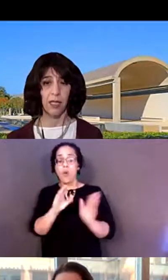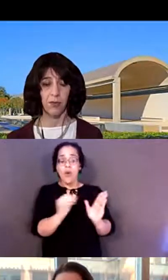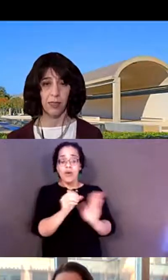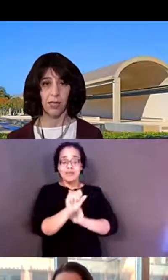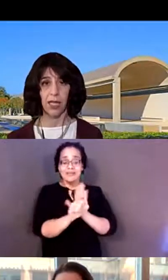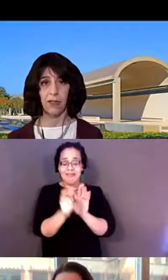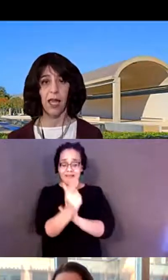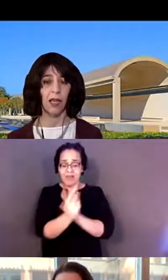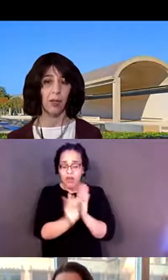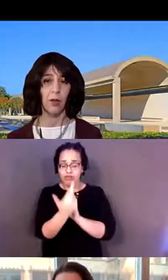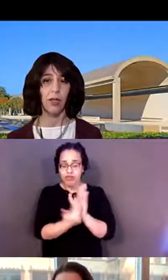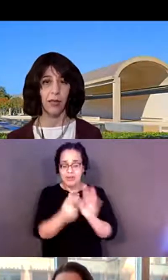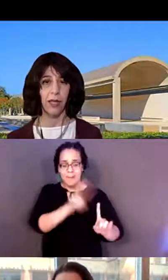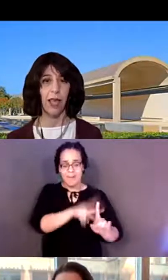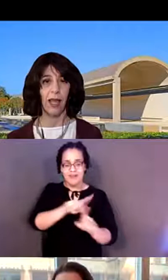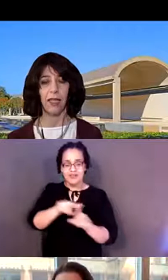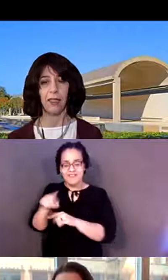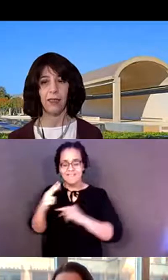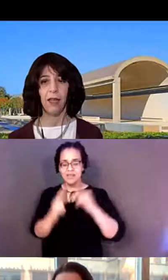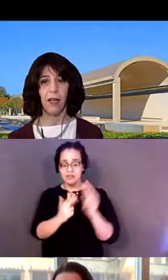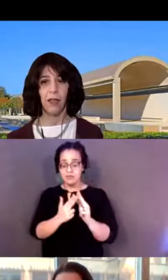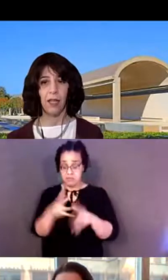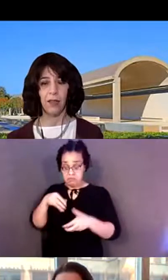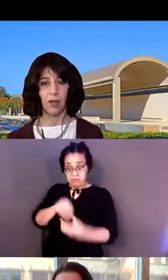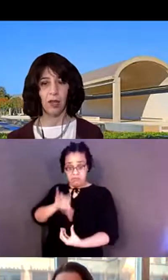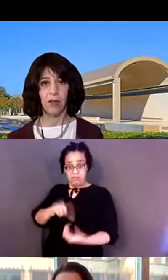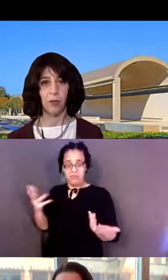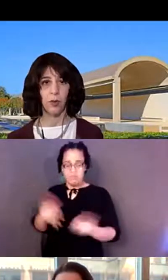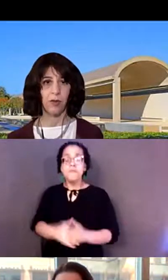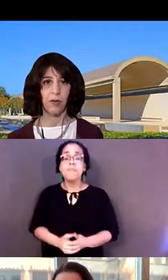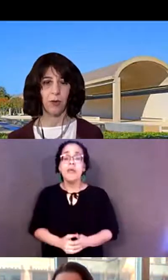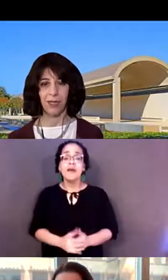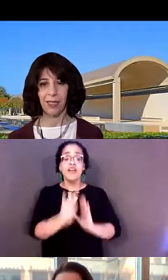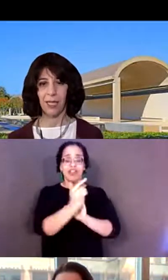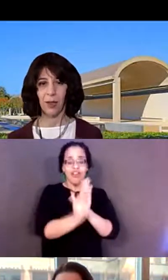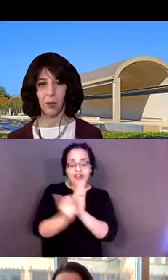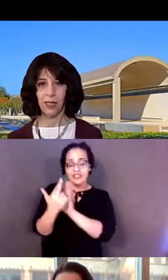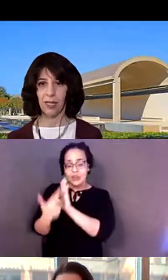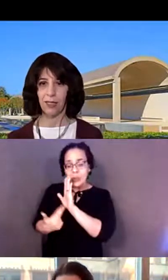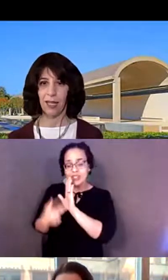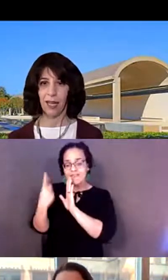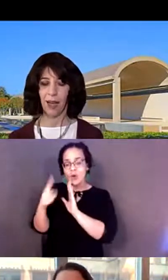facilities, and included within that is